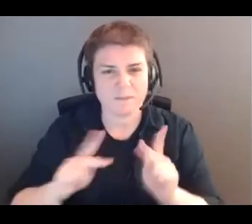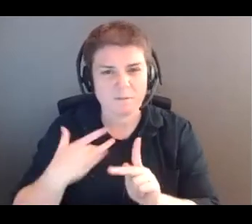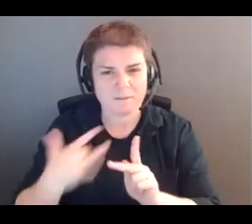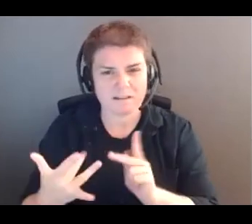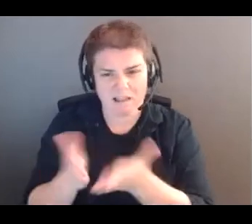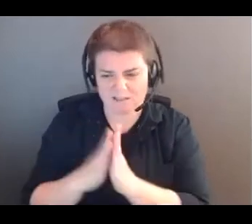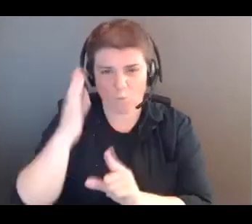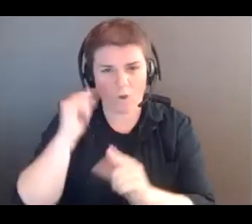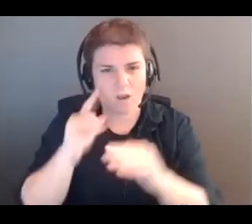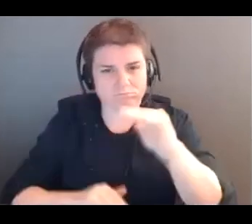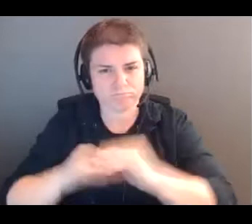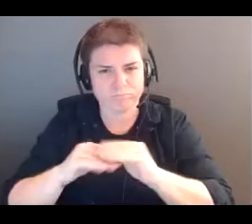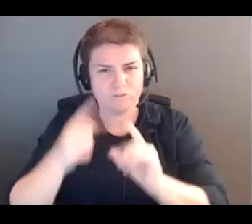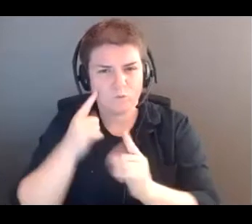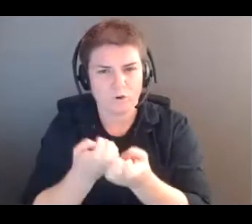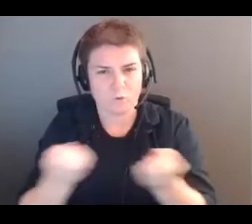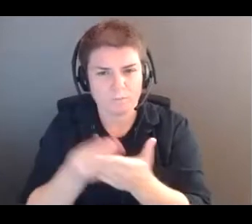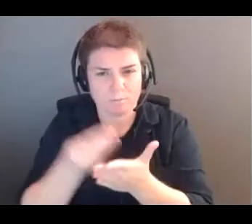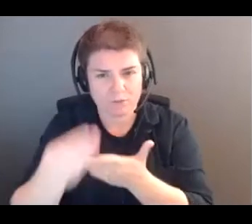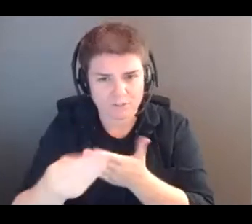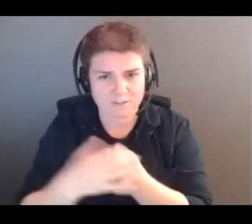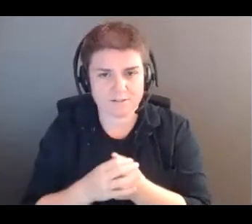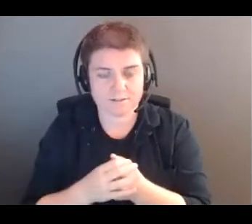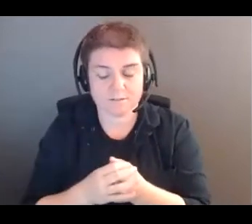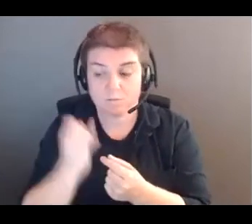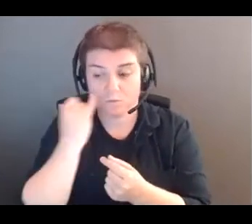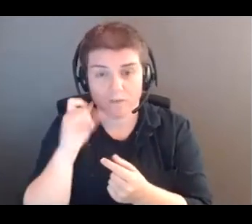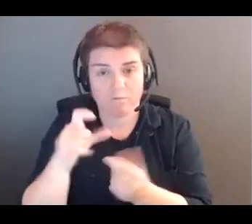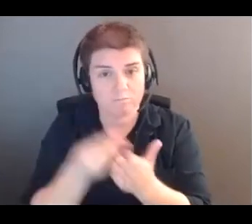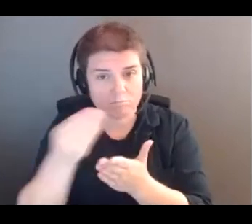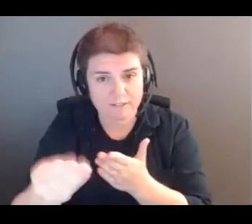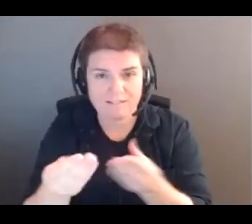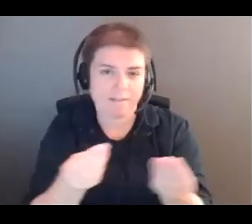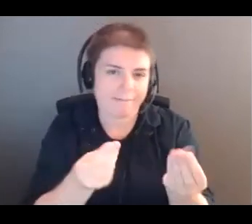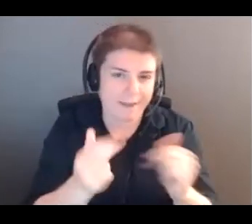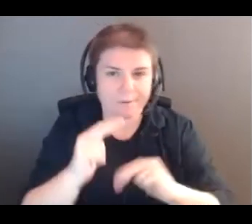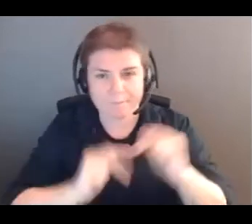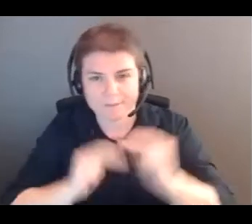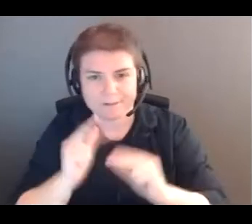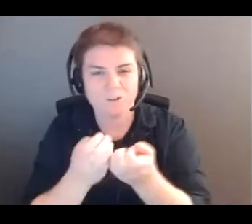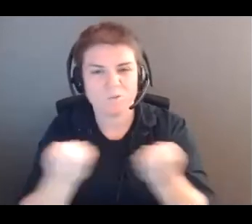purchases. Major purchases of equipment, land or buildings are considered capital expenses